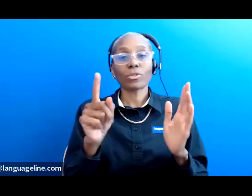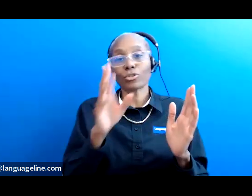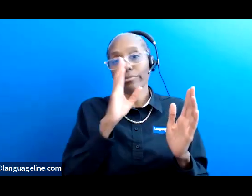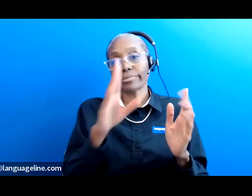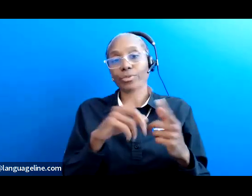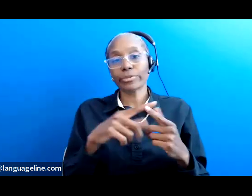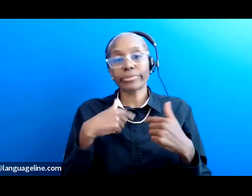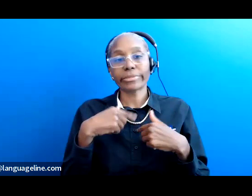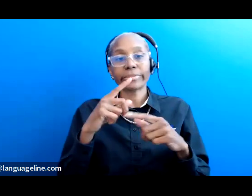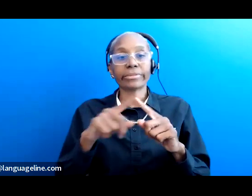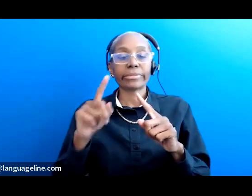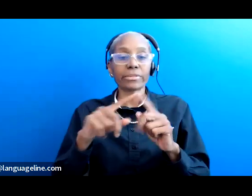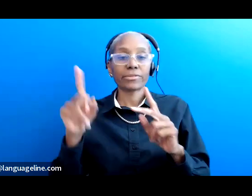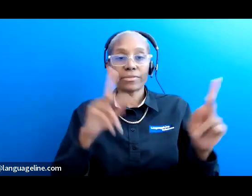There are all kinds of people who are doing webinars.